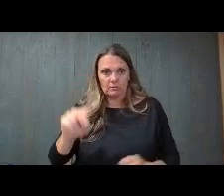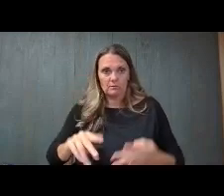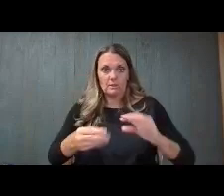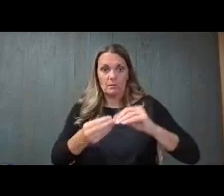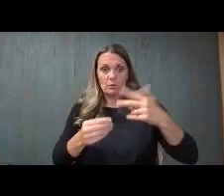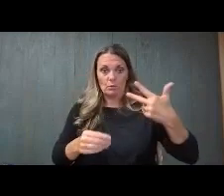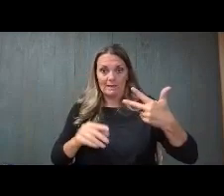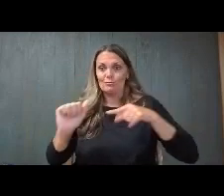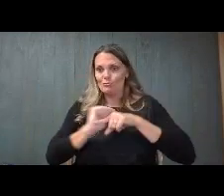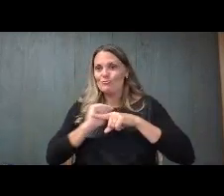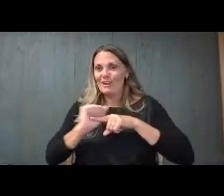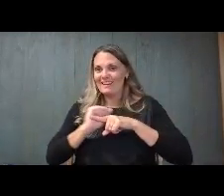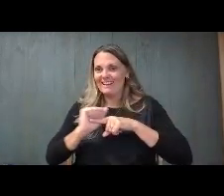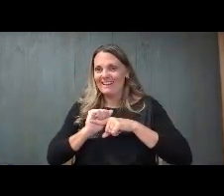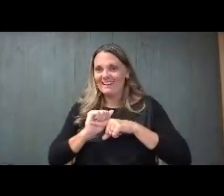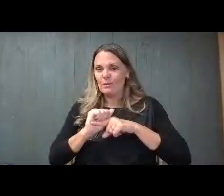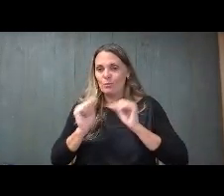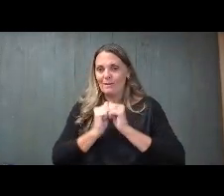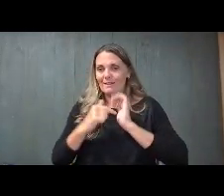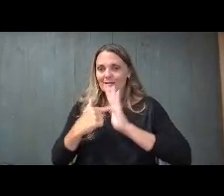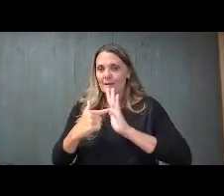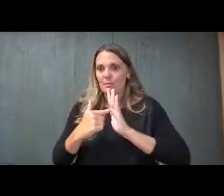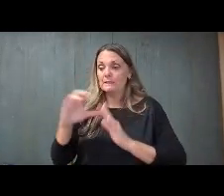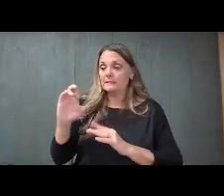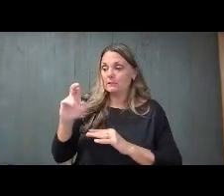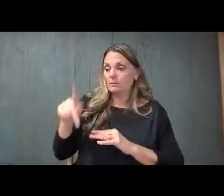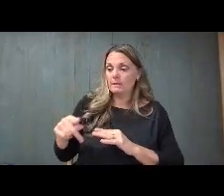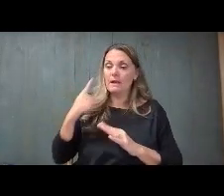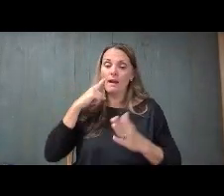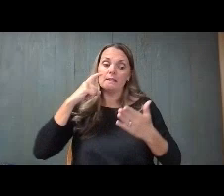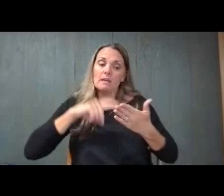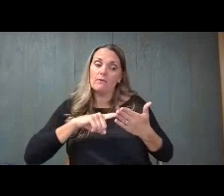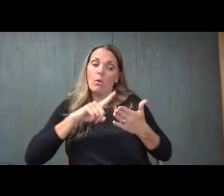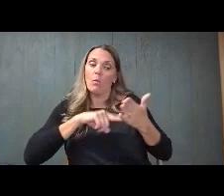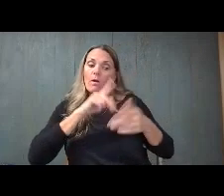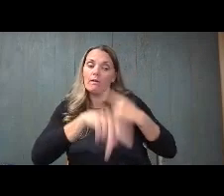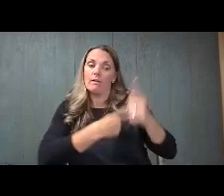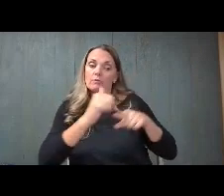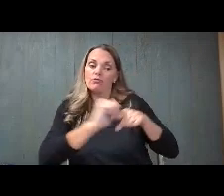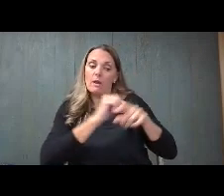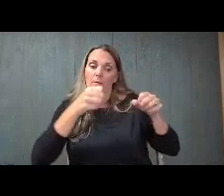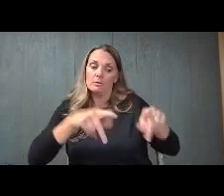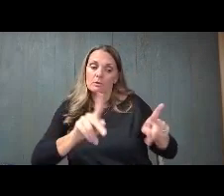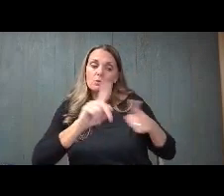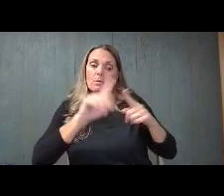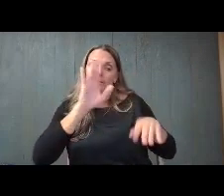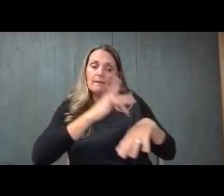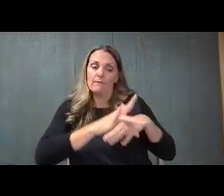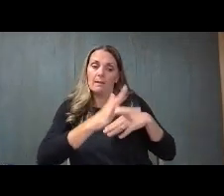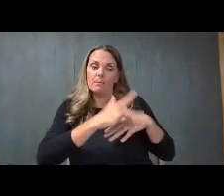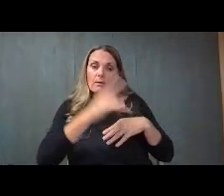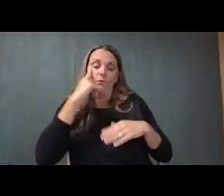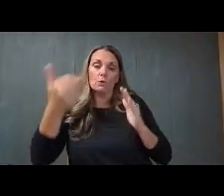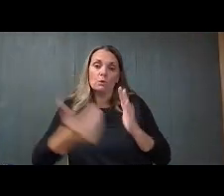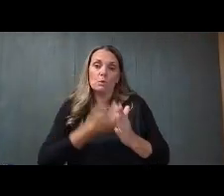For example, did the CRP identify what training opportunities would be available for newly hired staff